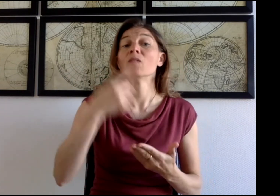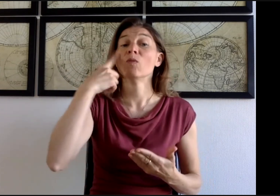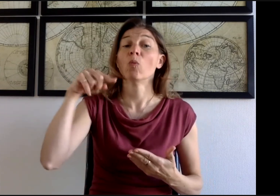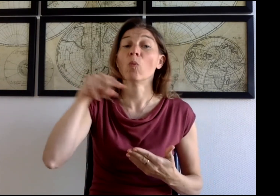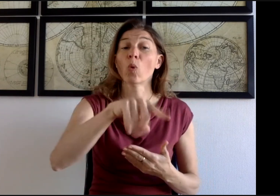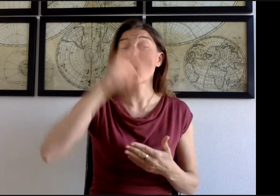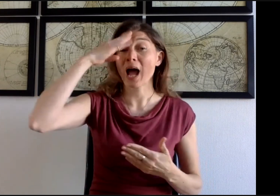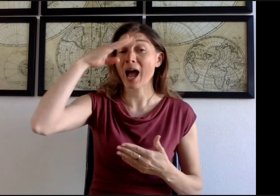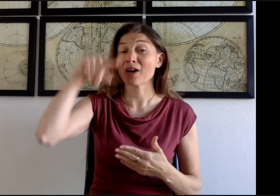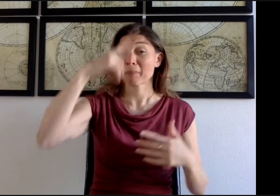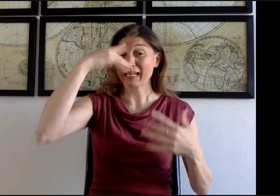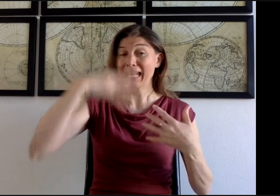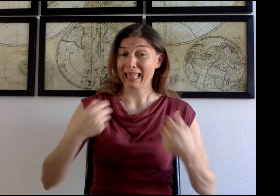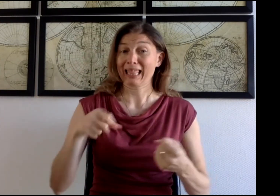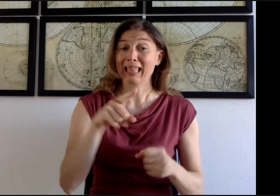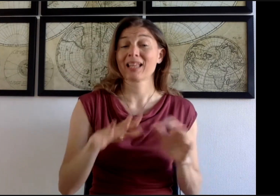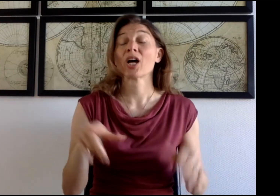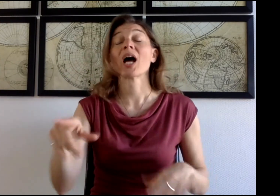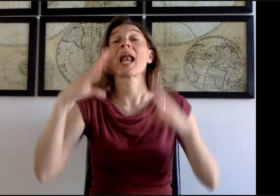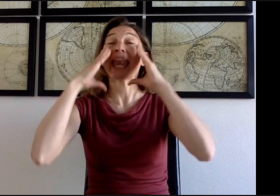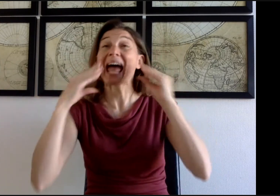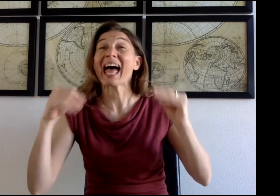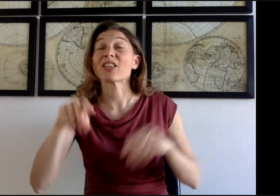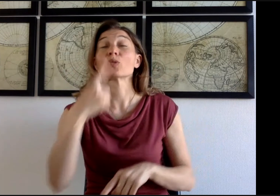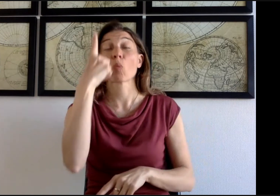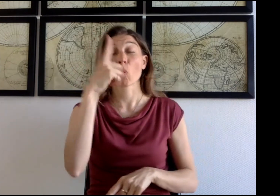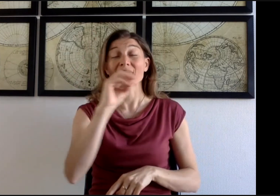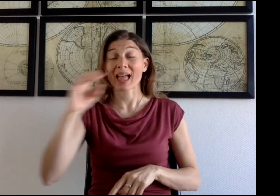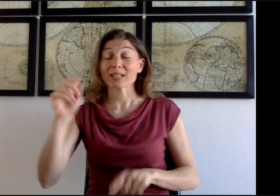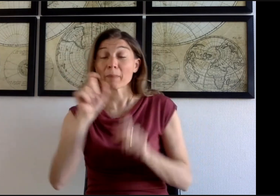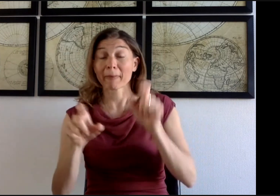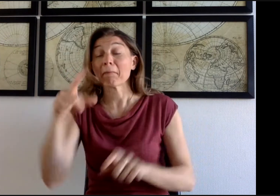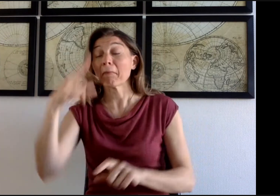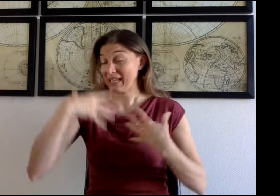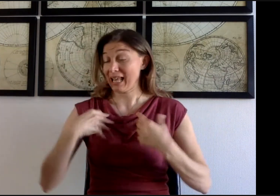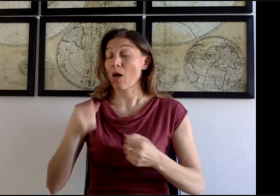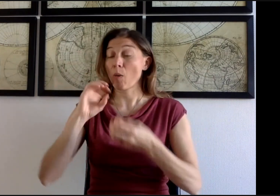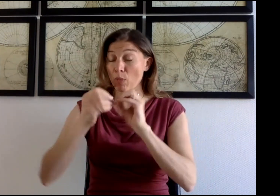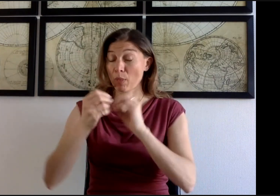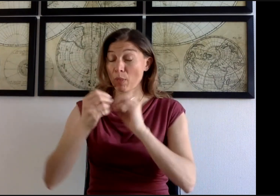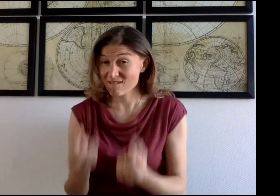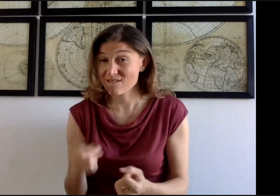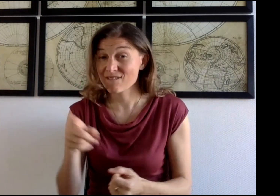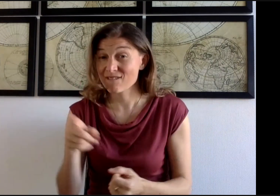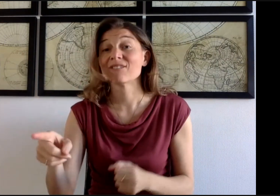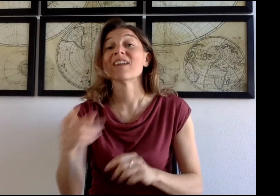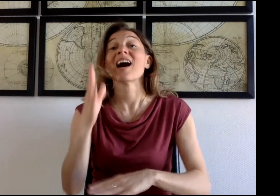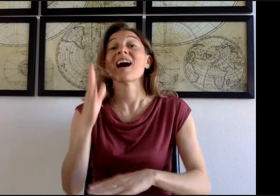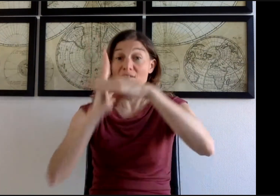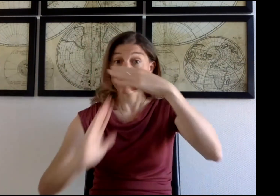In the Netherlands a survey of 1,000 people with mental health issues showed that 50% of them suffered